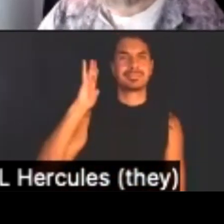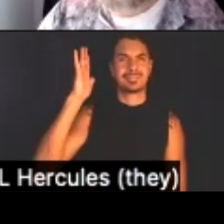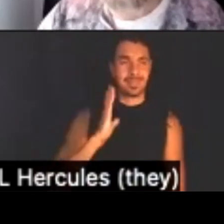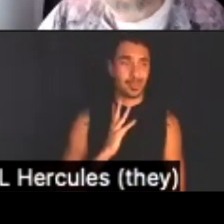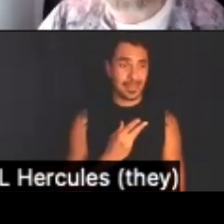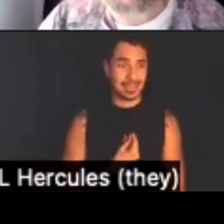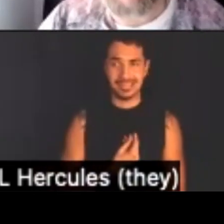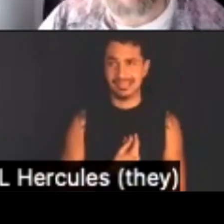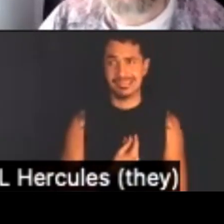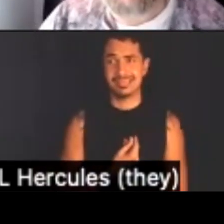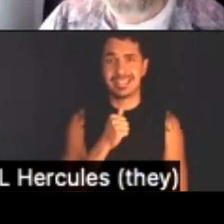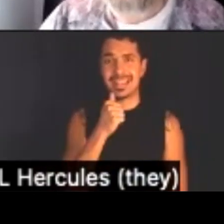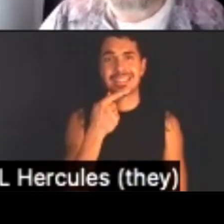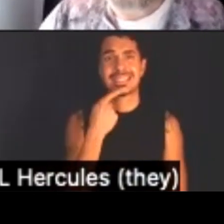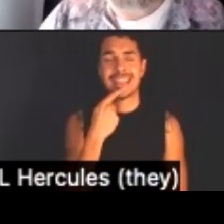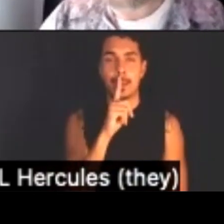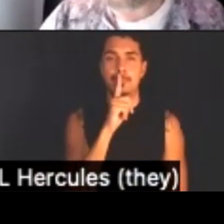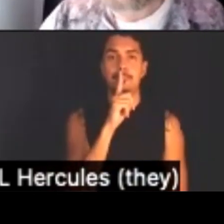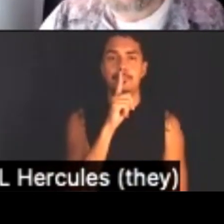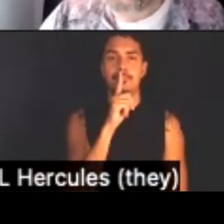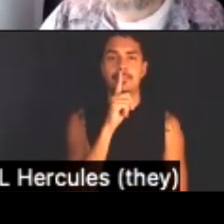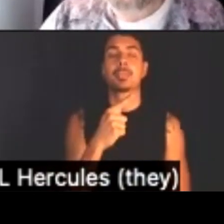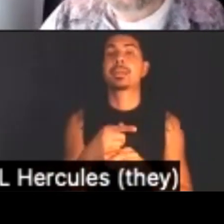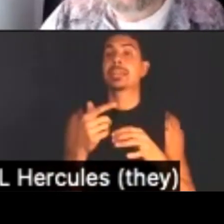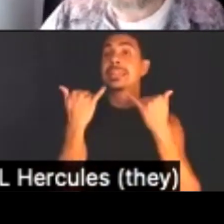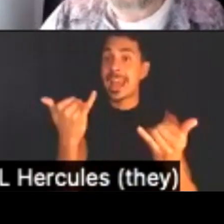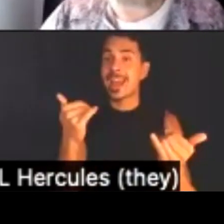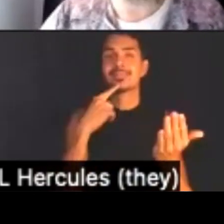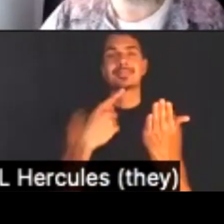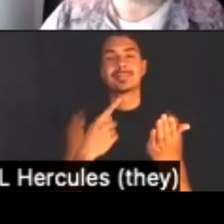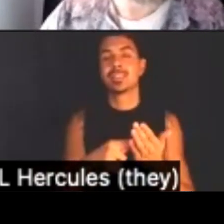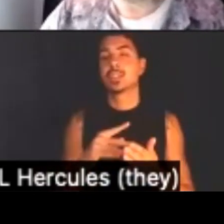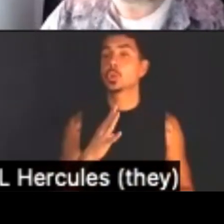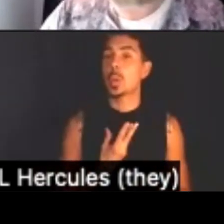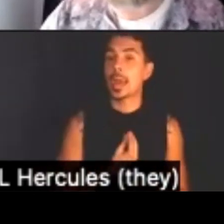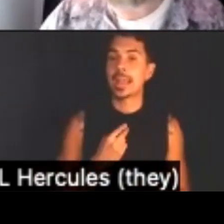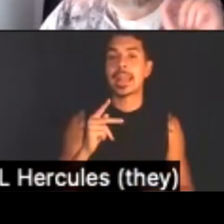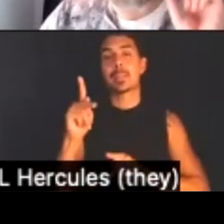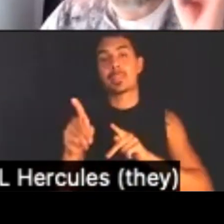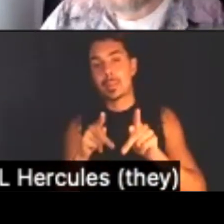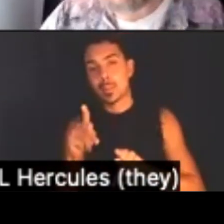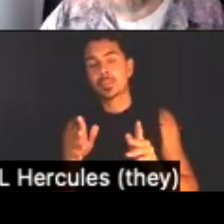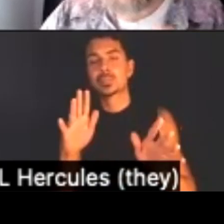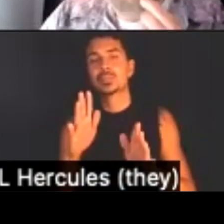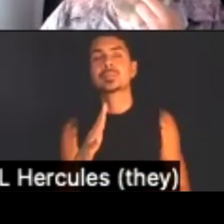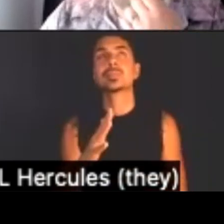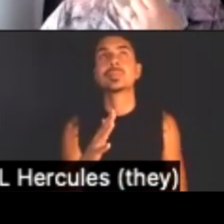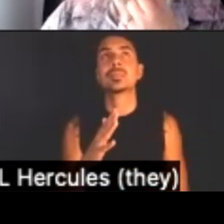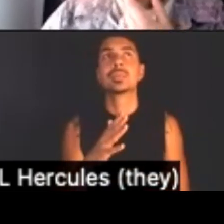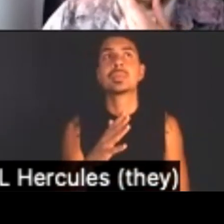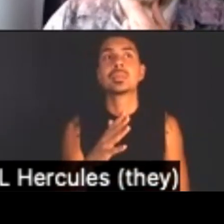and are more able to talk about what's going on for trans people. So I wanted to share this really brief video.